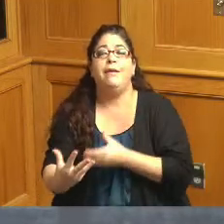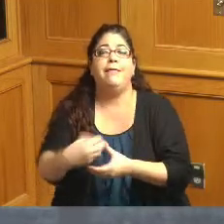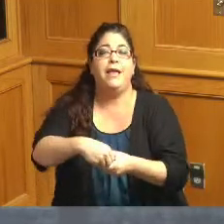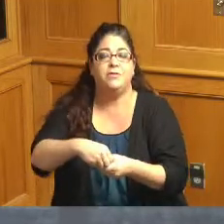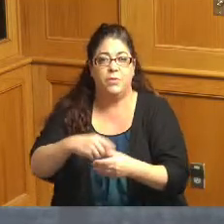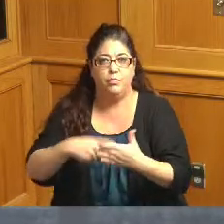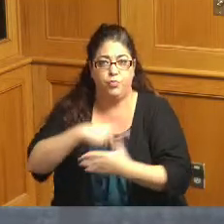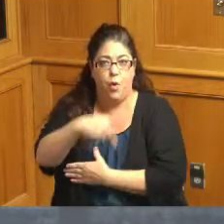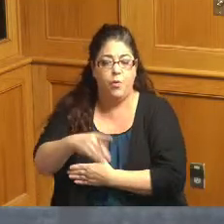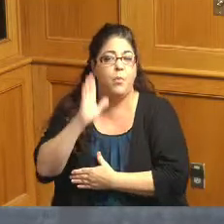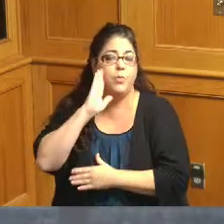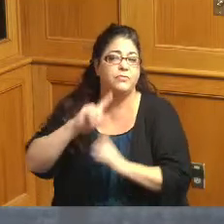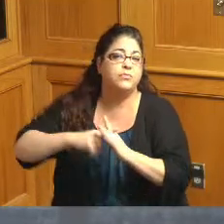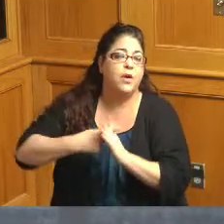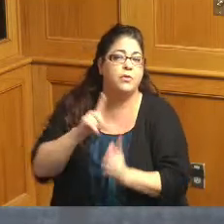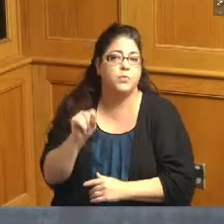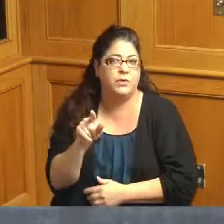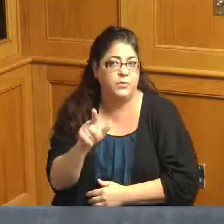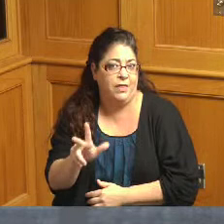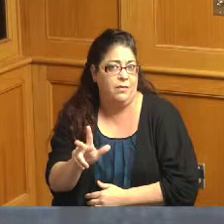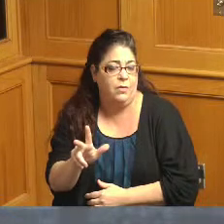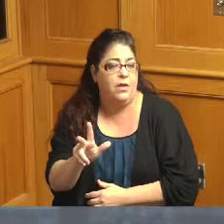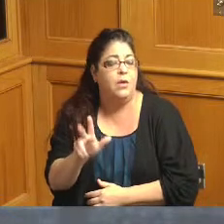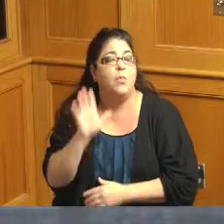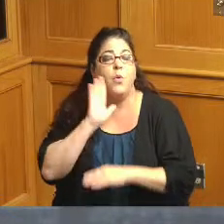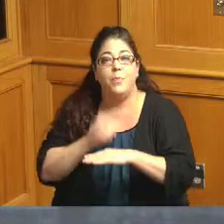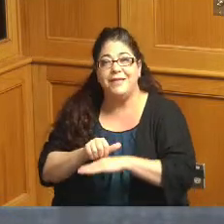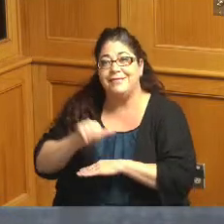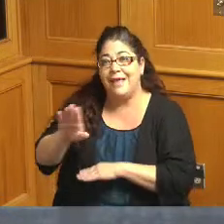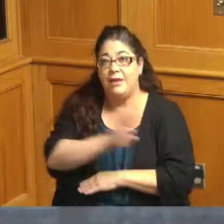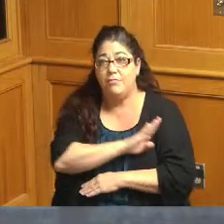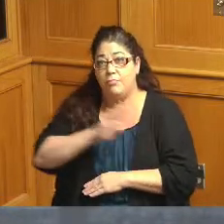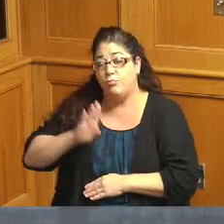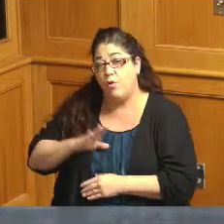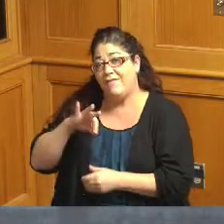be embarking on in 2023 we're going to be sending Board of election staff out of the community at